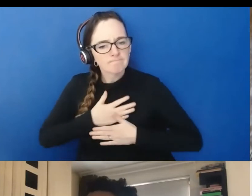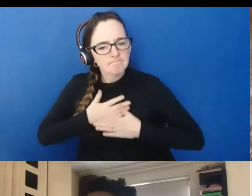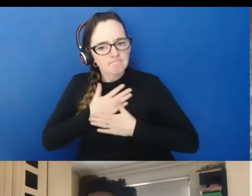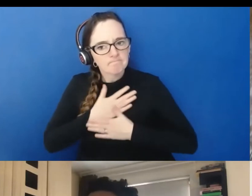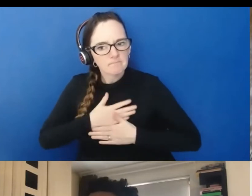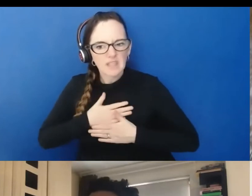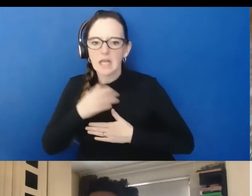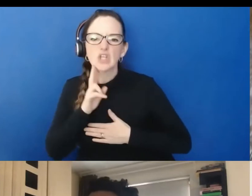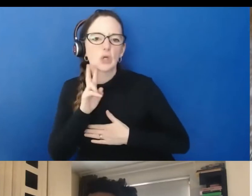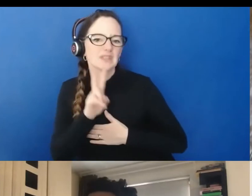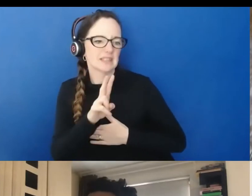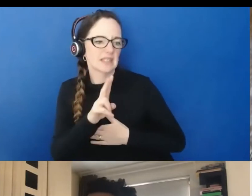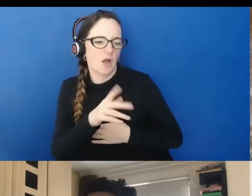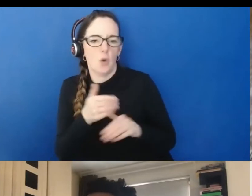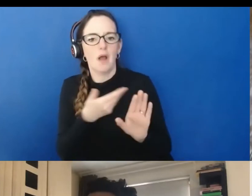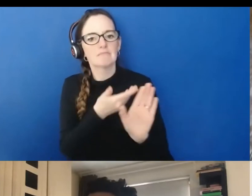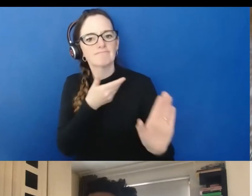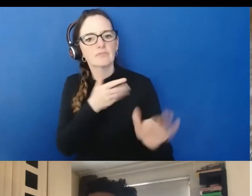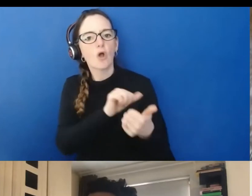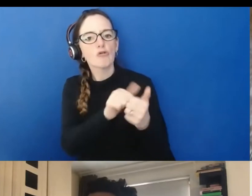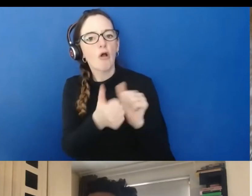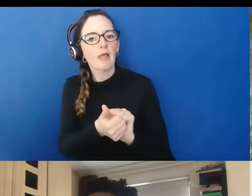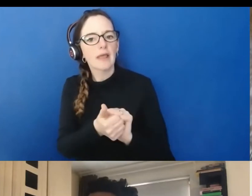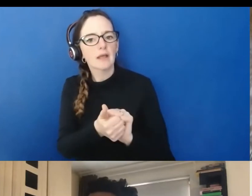colleague, but you see them as a friend, I think that